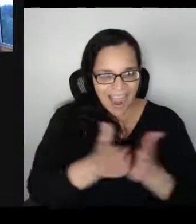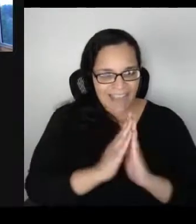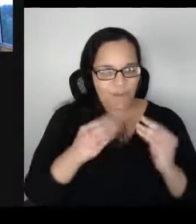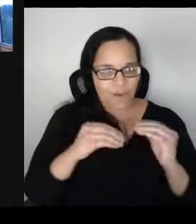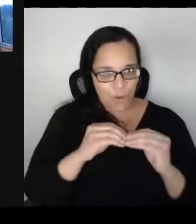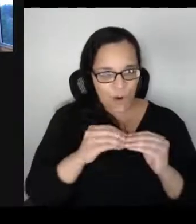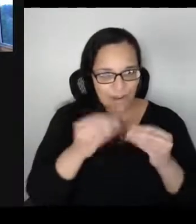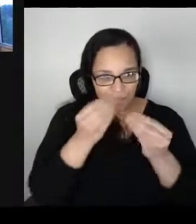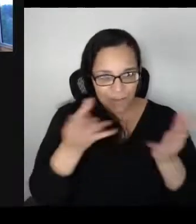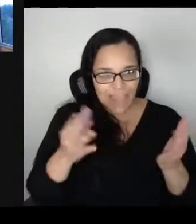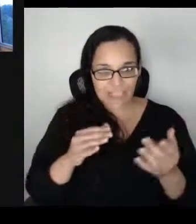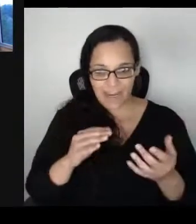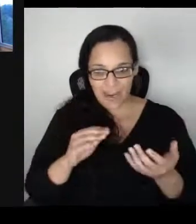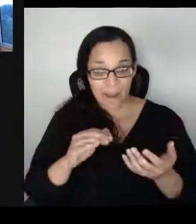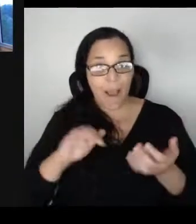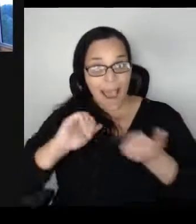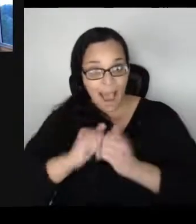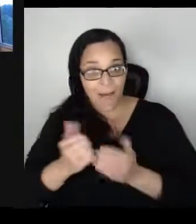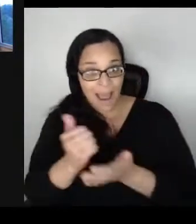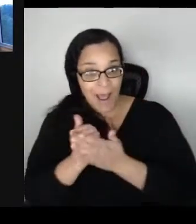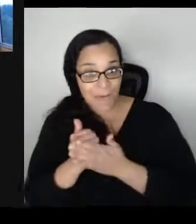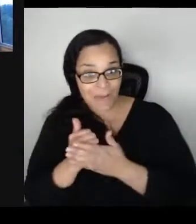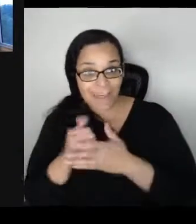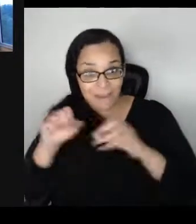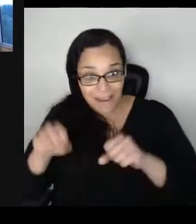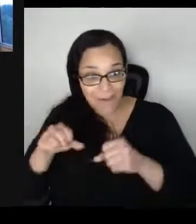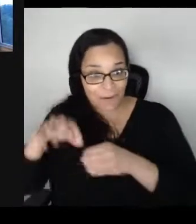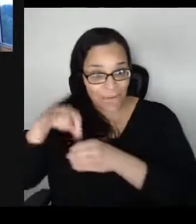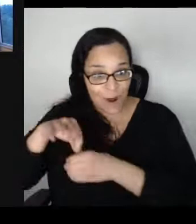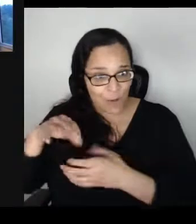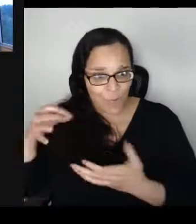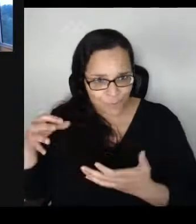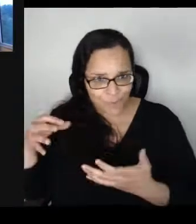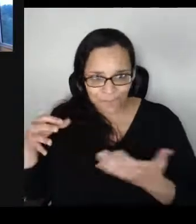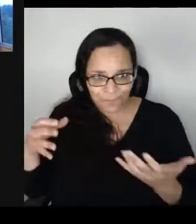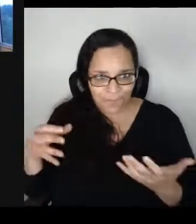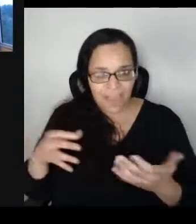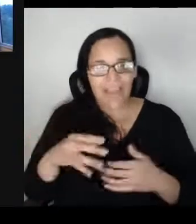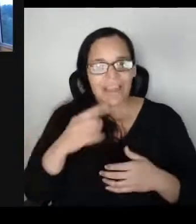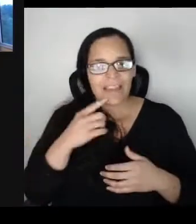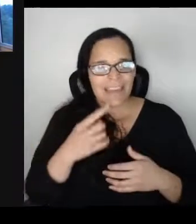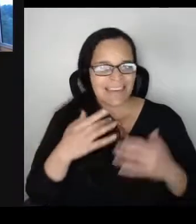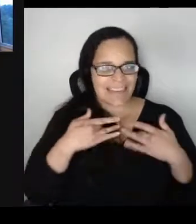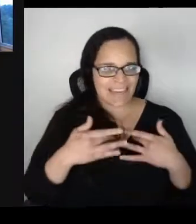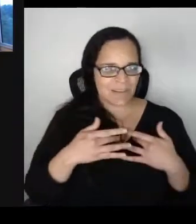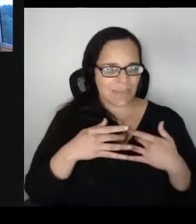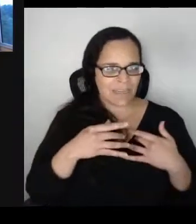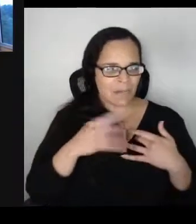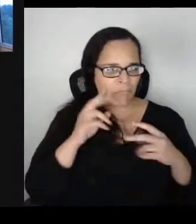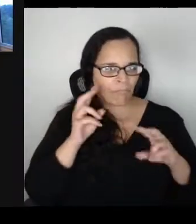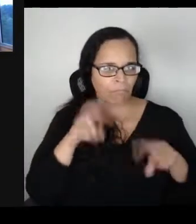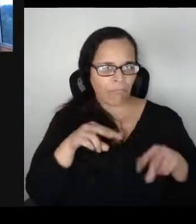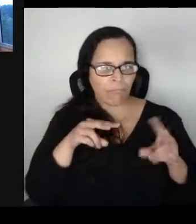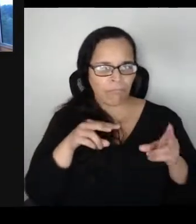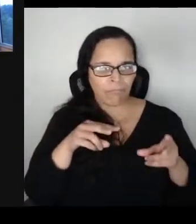how they can assist in making that possible, people tend to be judgy upfront. So I would say that is definitely